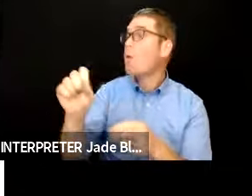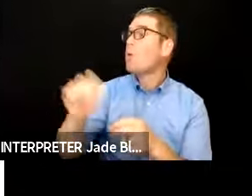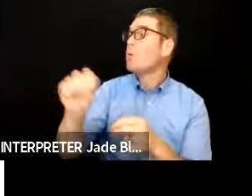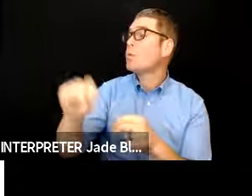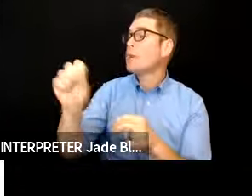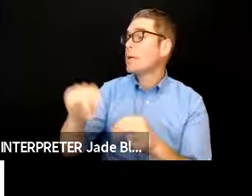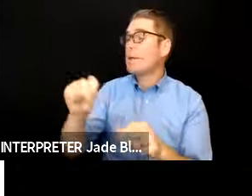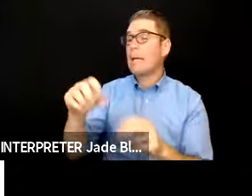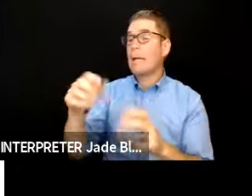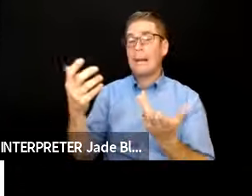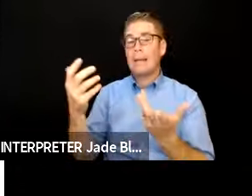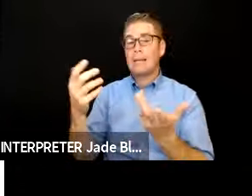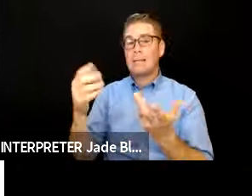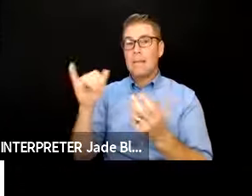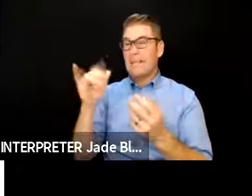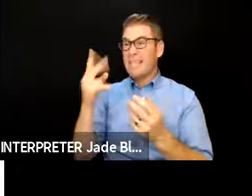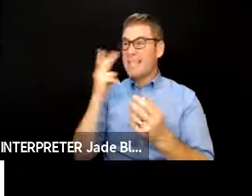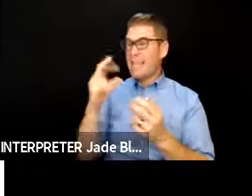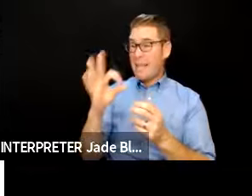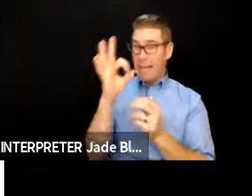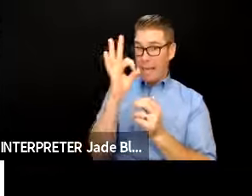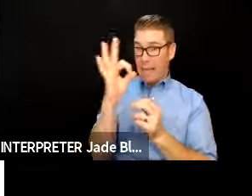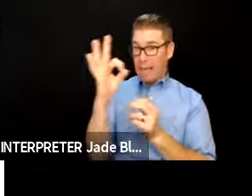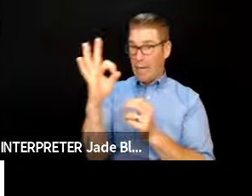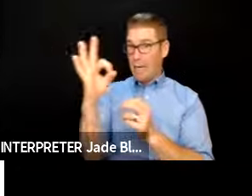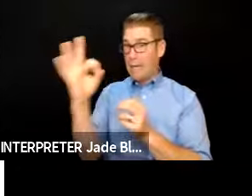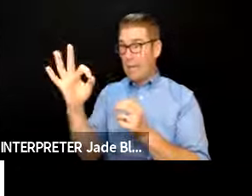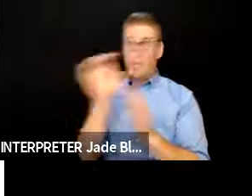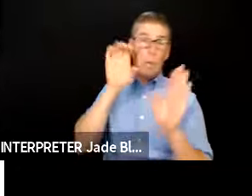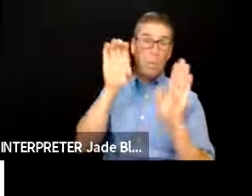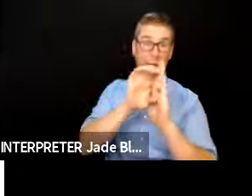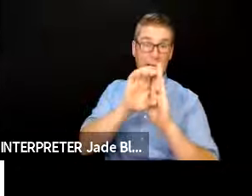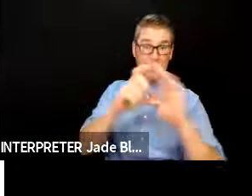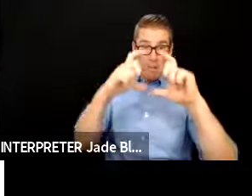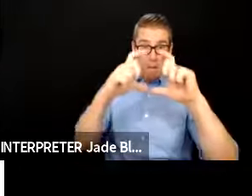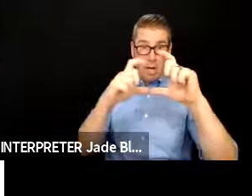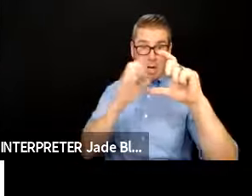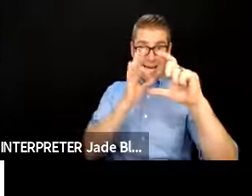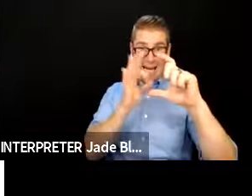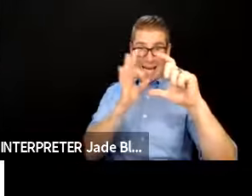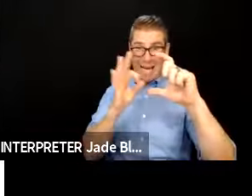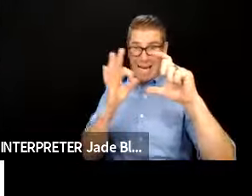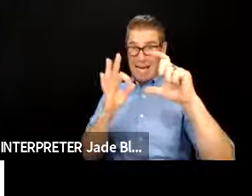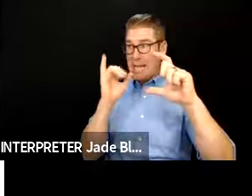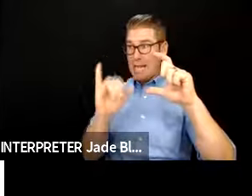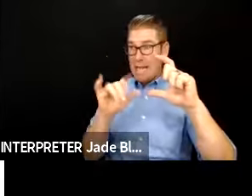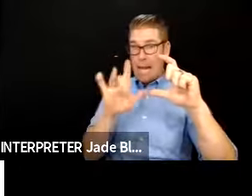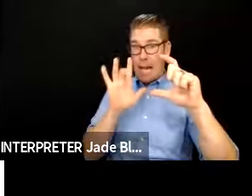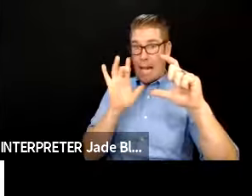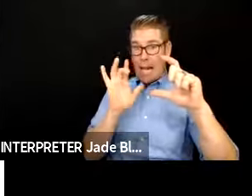how to add your name.